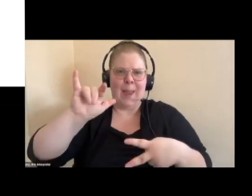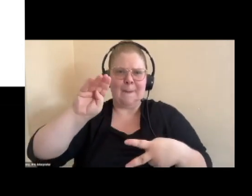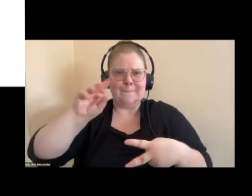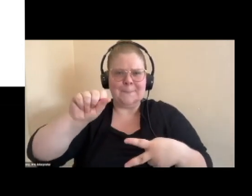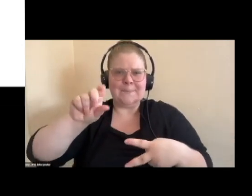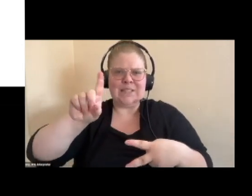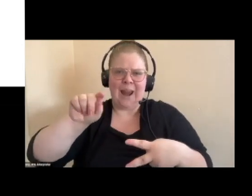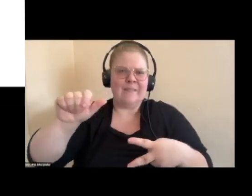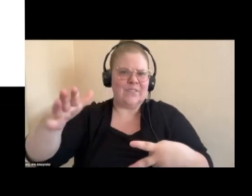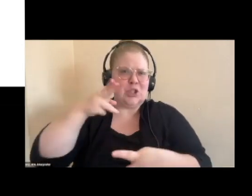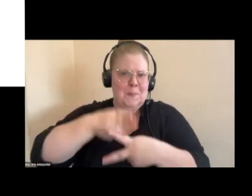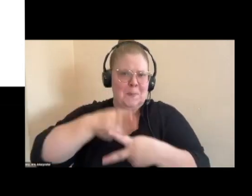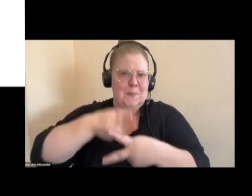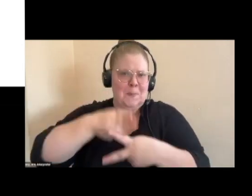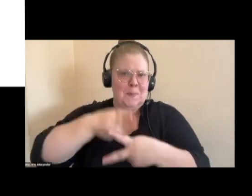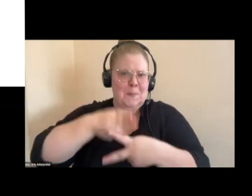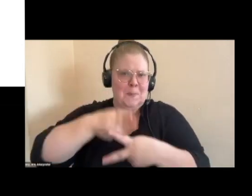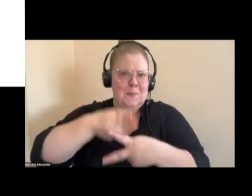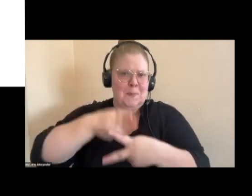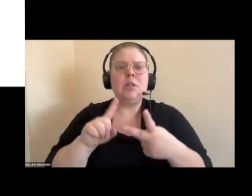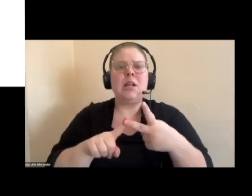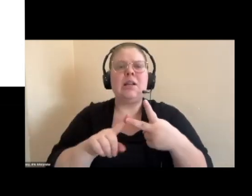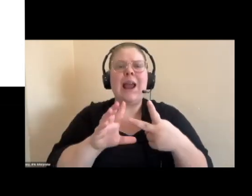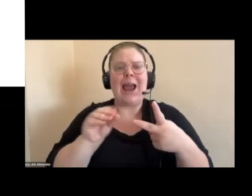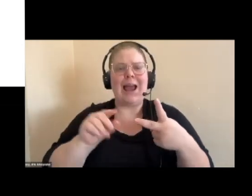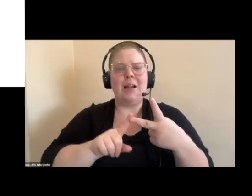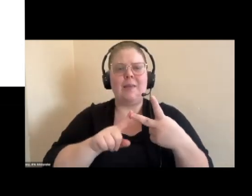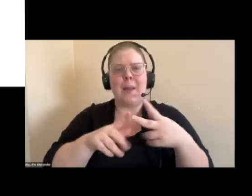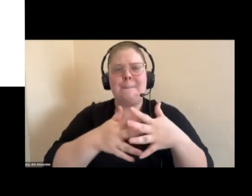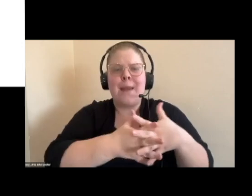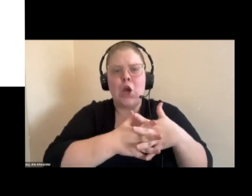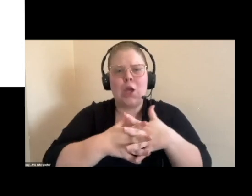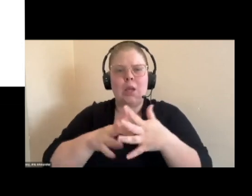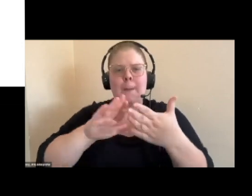And using the American Community Survey to